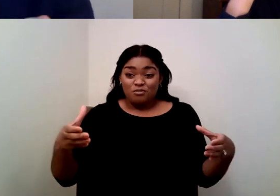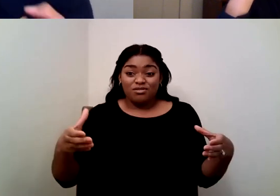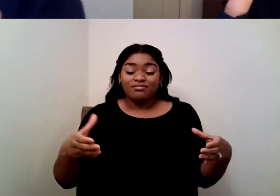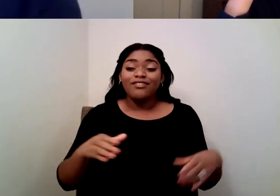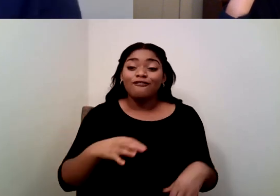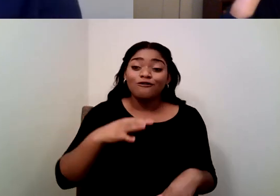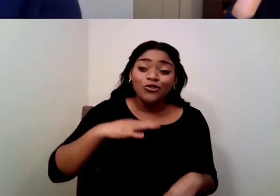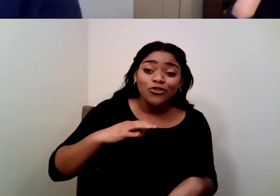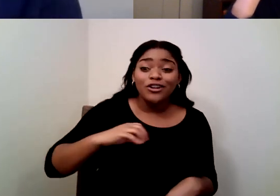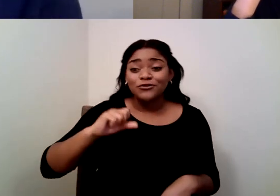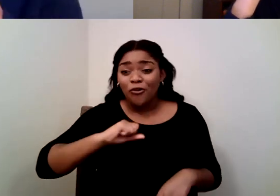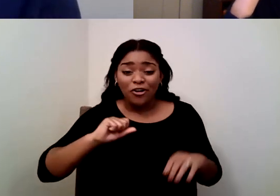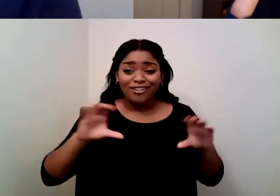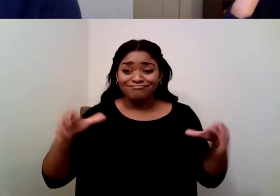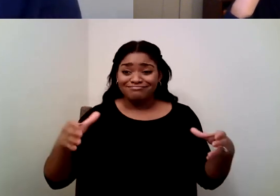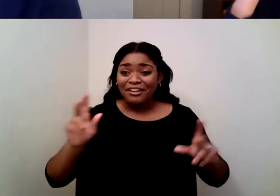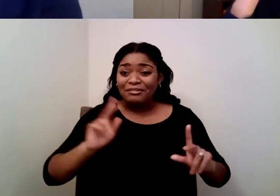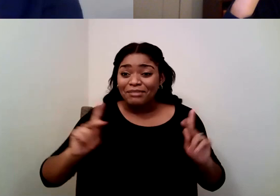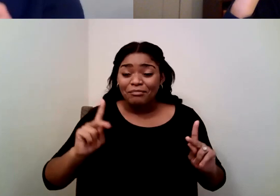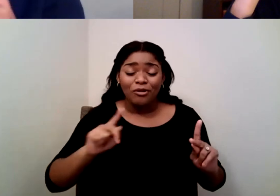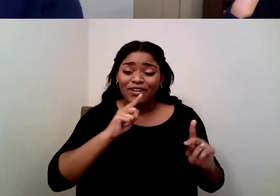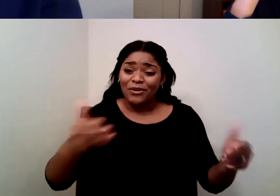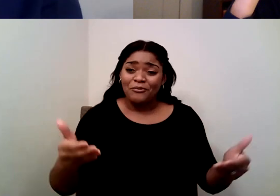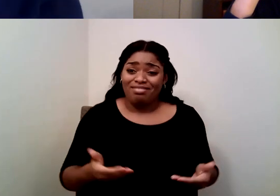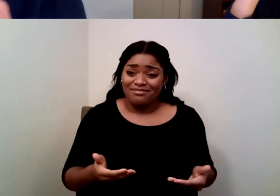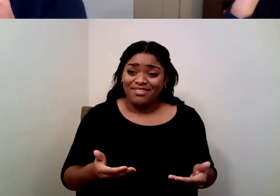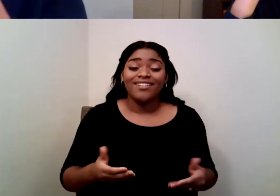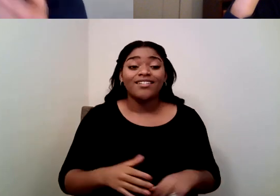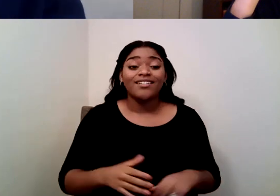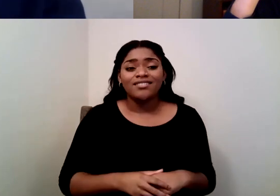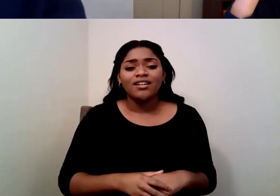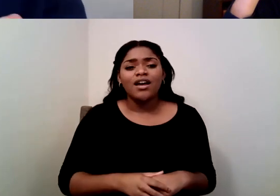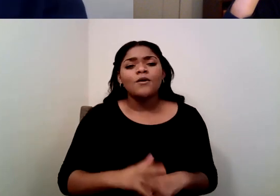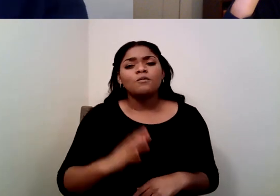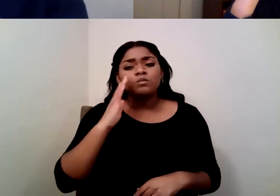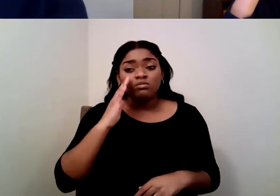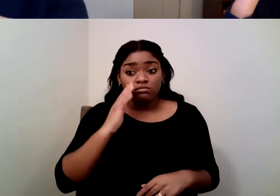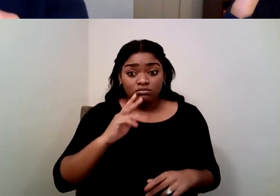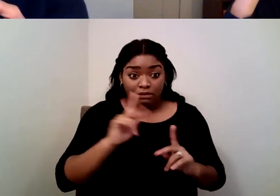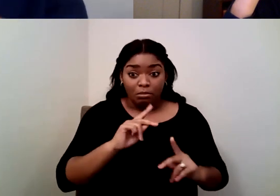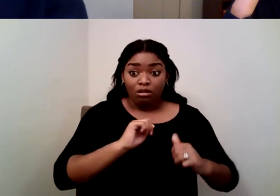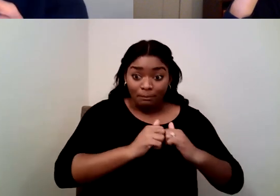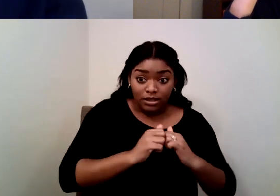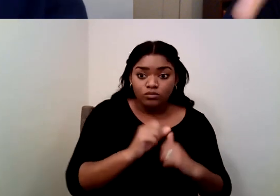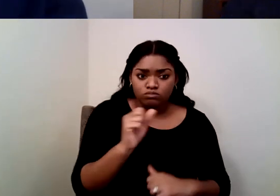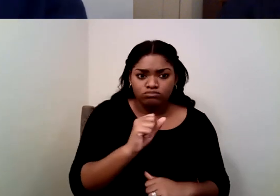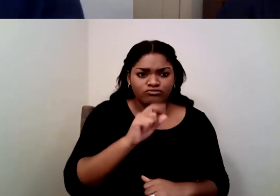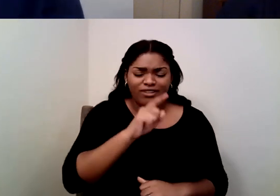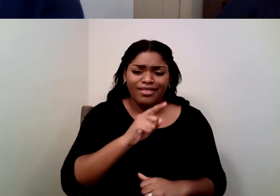of humans. Very welcoming. And even people who compete are always open.